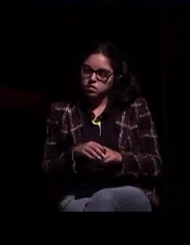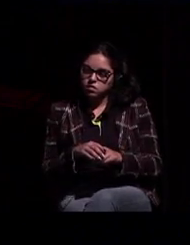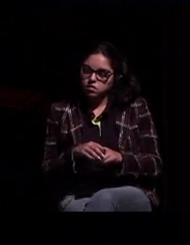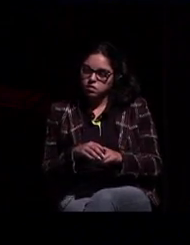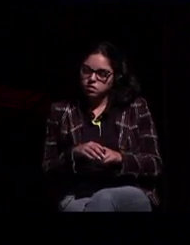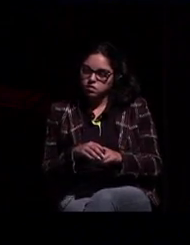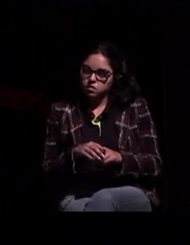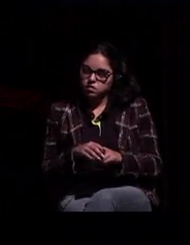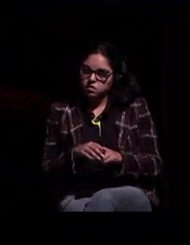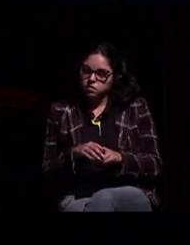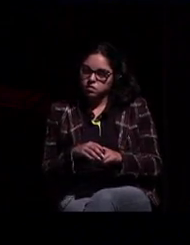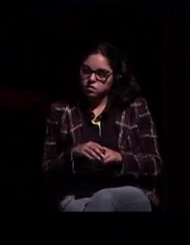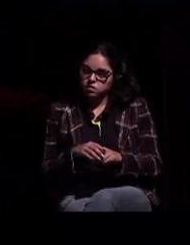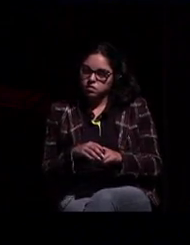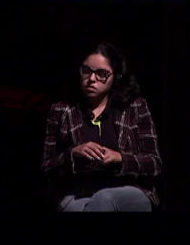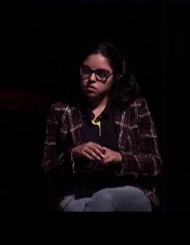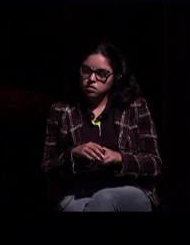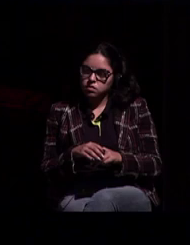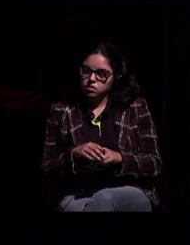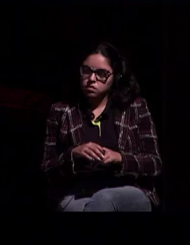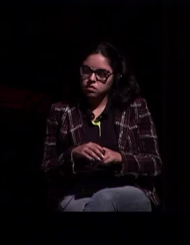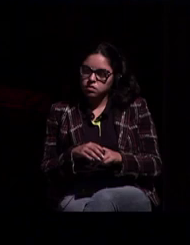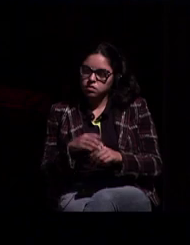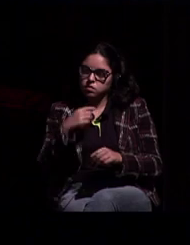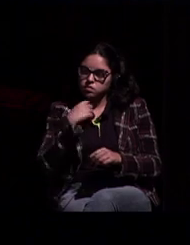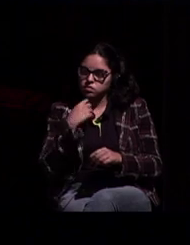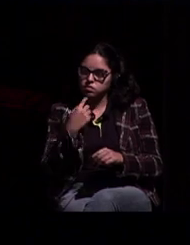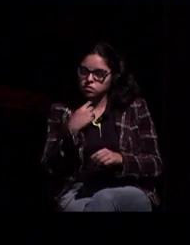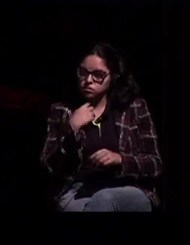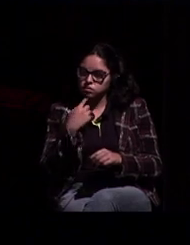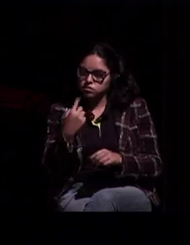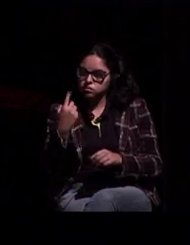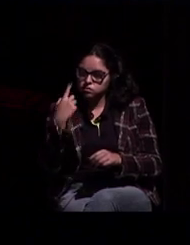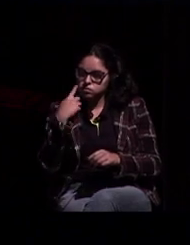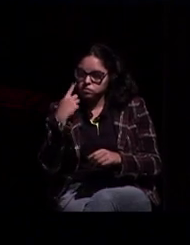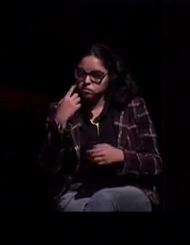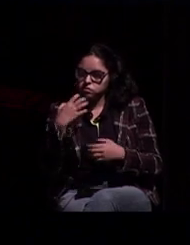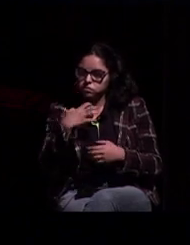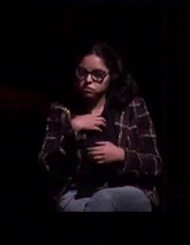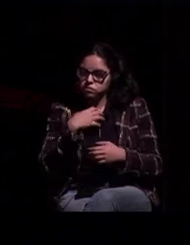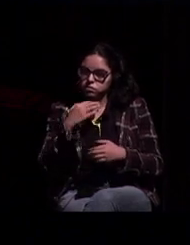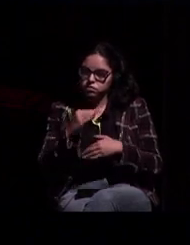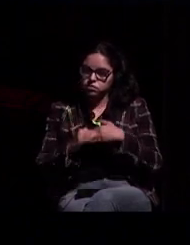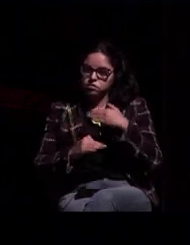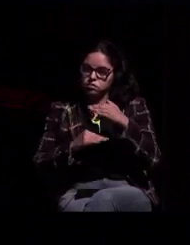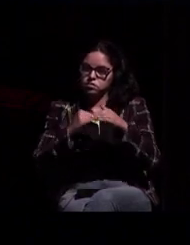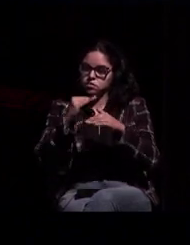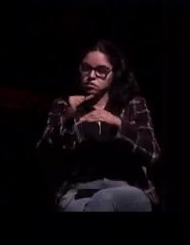in which their jobs are not considered the part of their professional development,